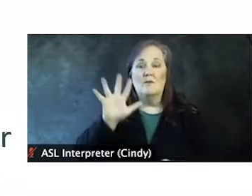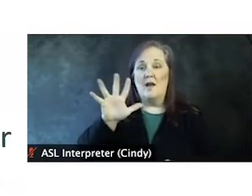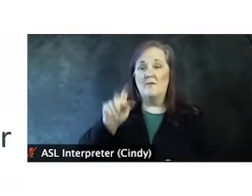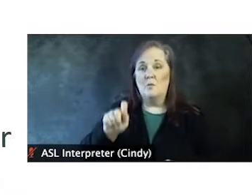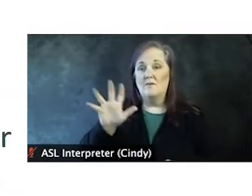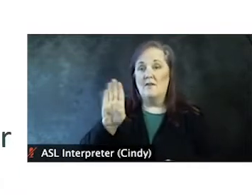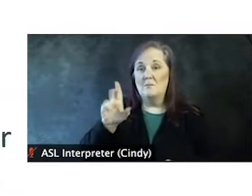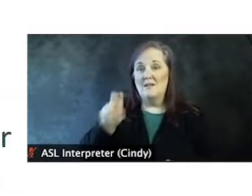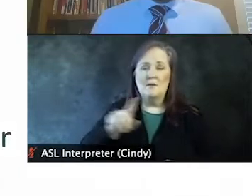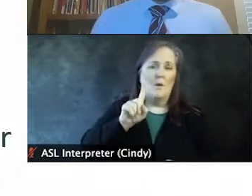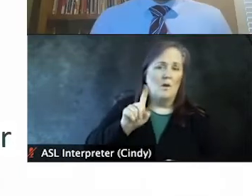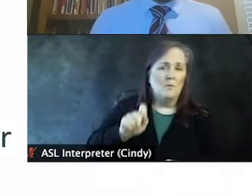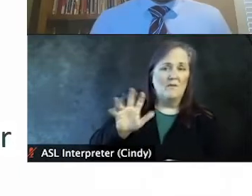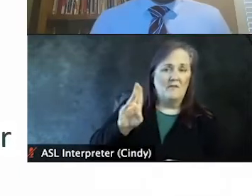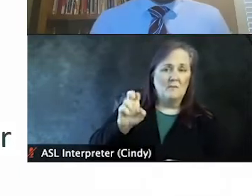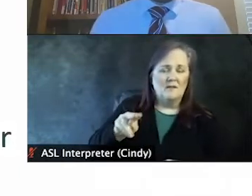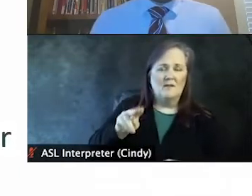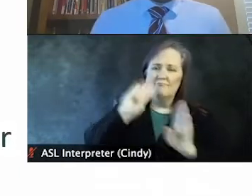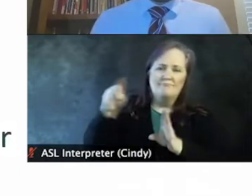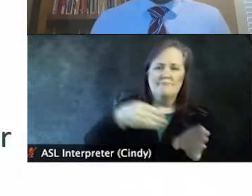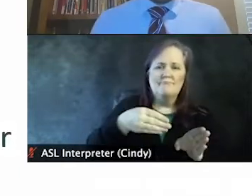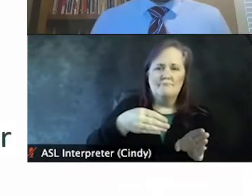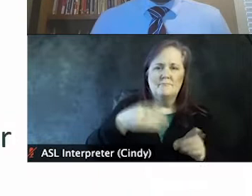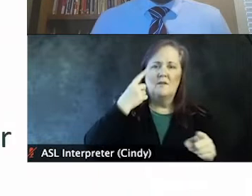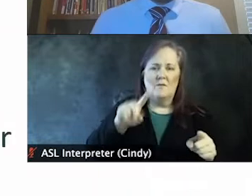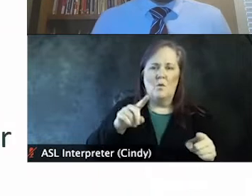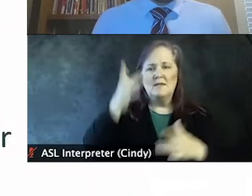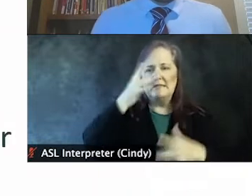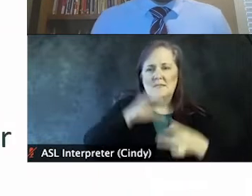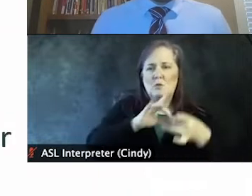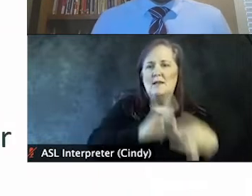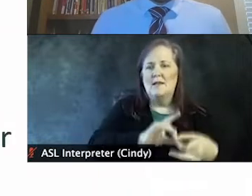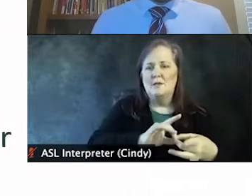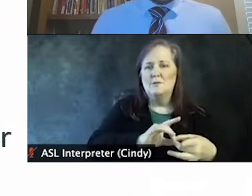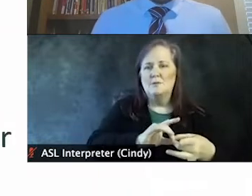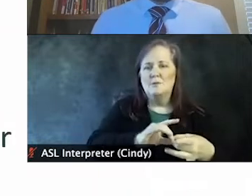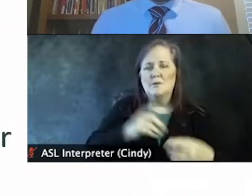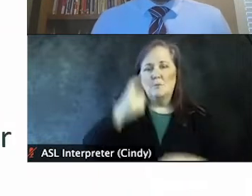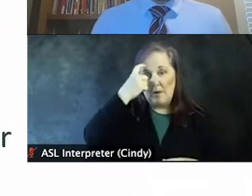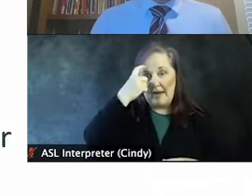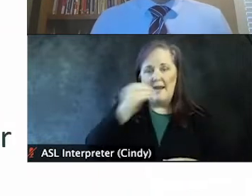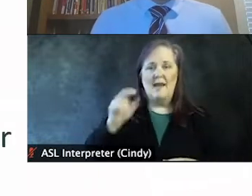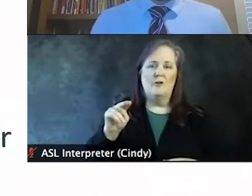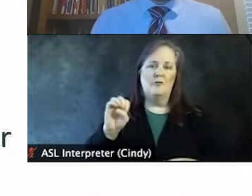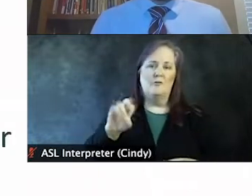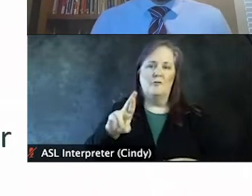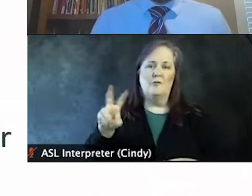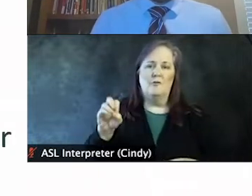And they're also engaged in a variety of activities to try to develop new cures and treatments for a variety